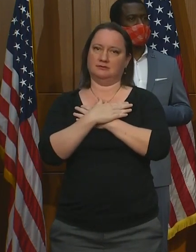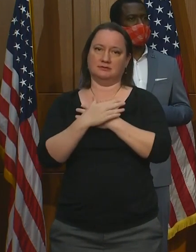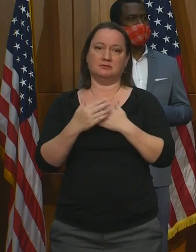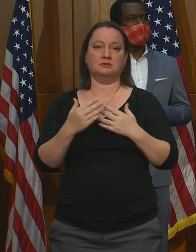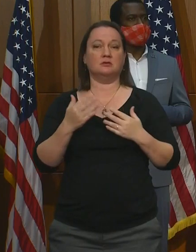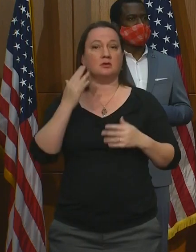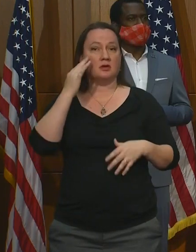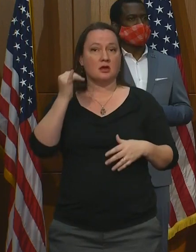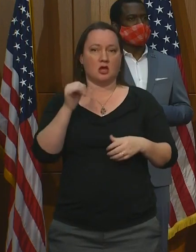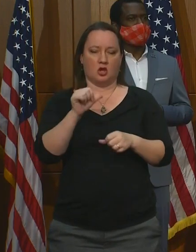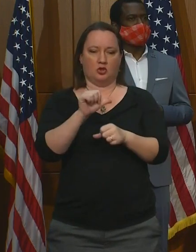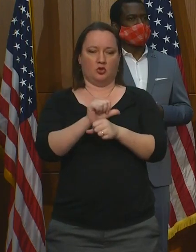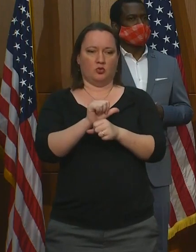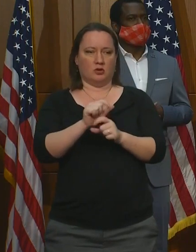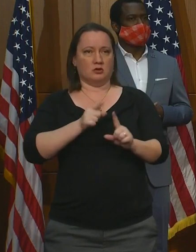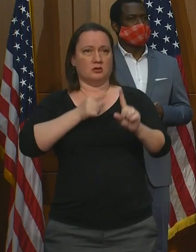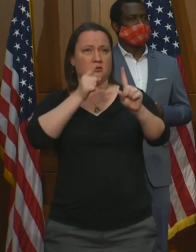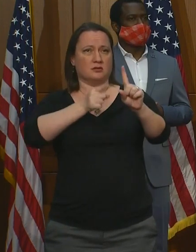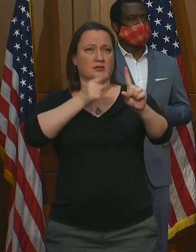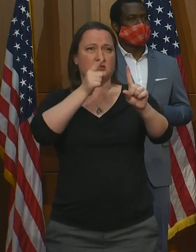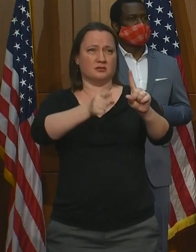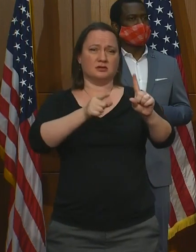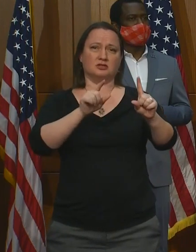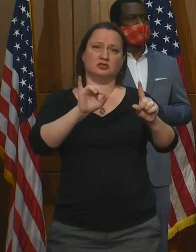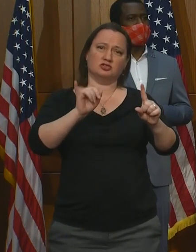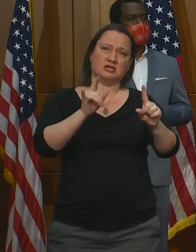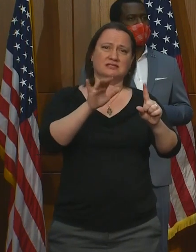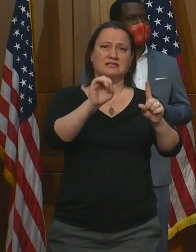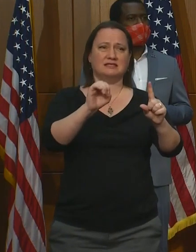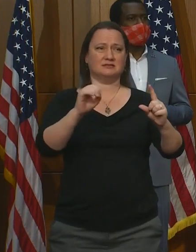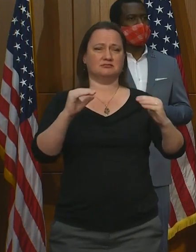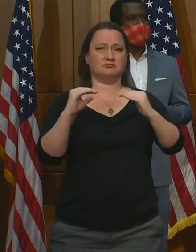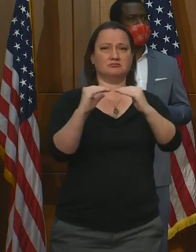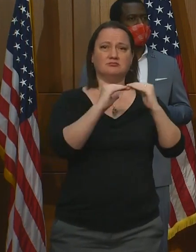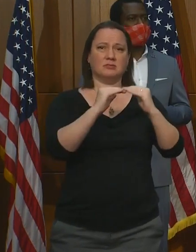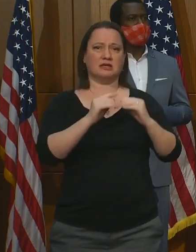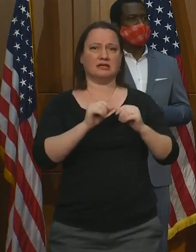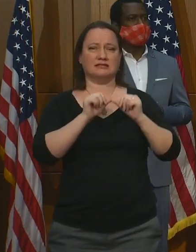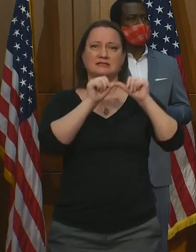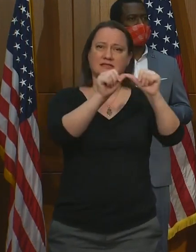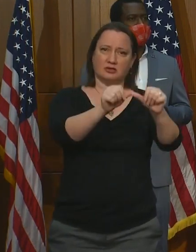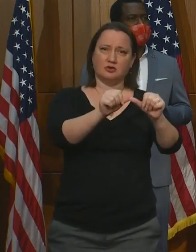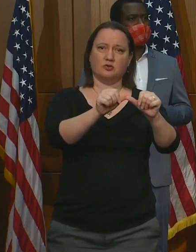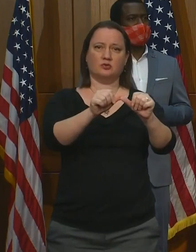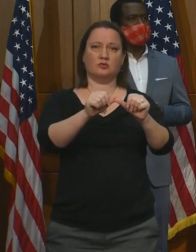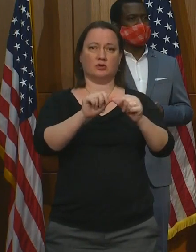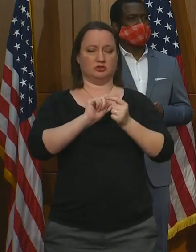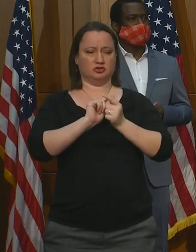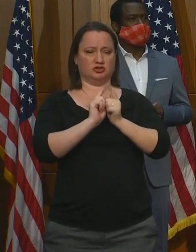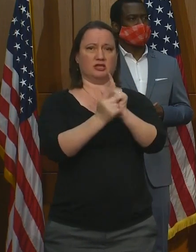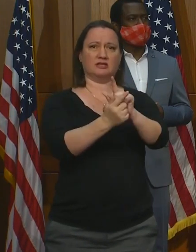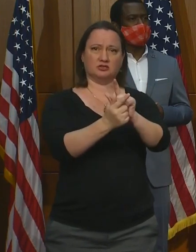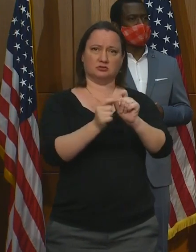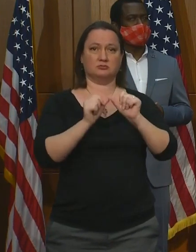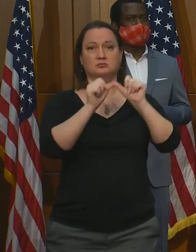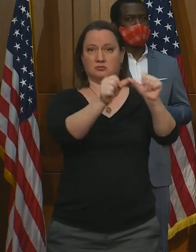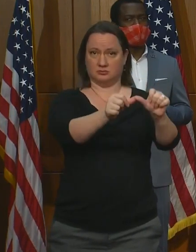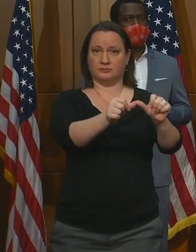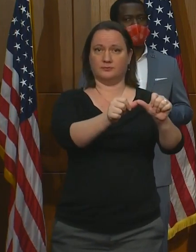TODAY. FOR THE WORK OF JUSTICE CONTINUES AND THE WORK OF WHAT